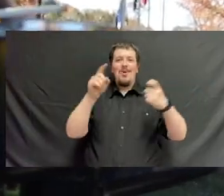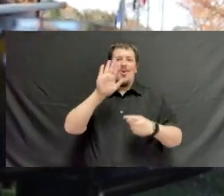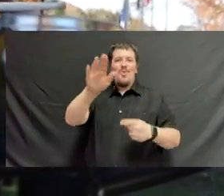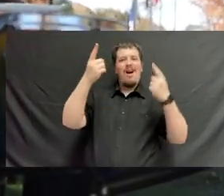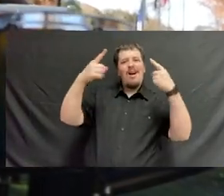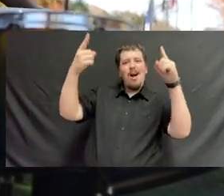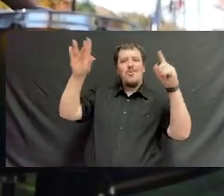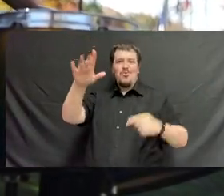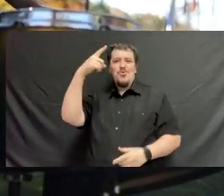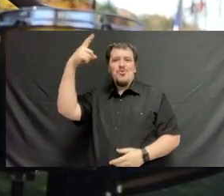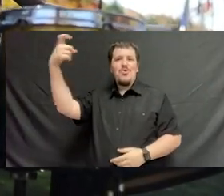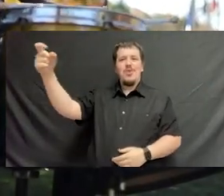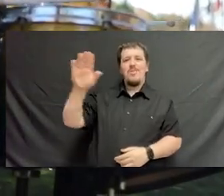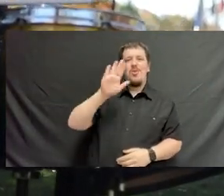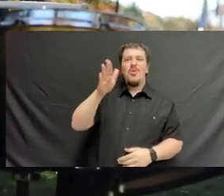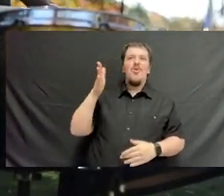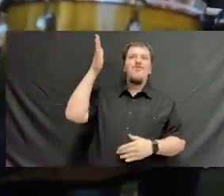your dreams and the destinations that await you.